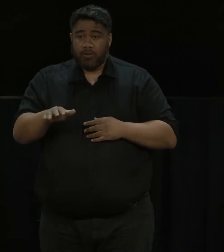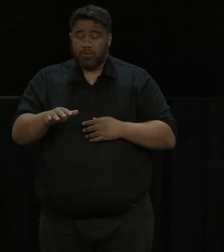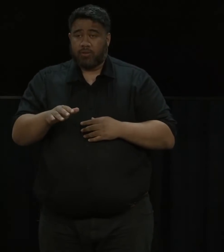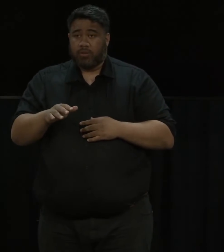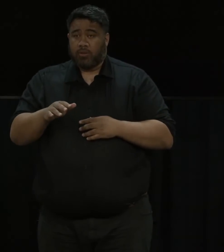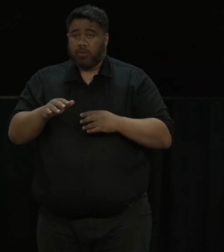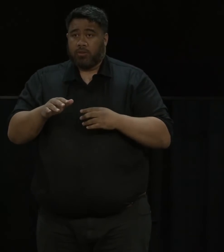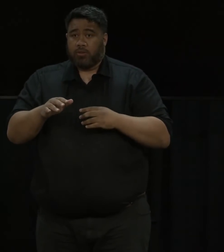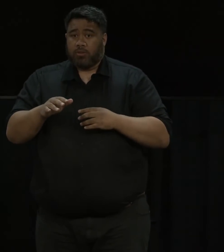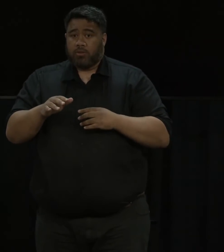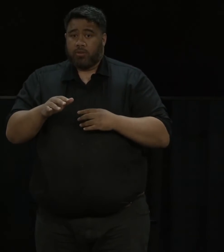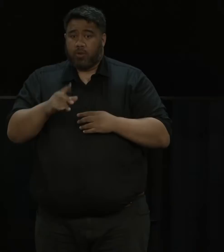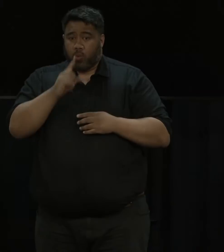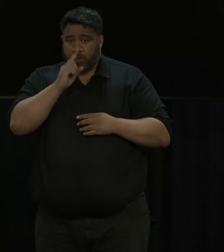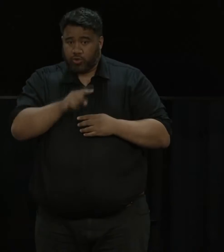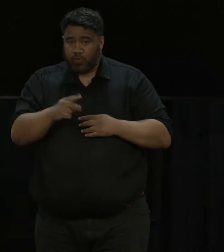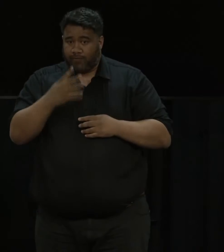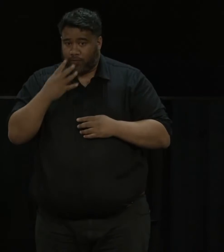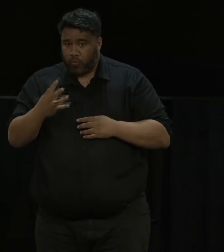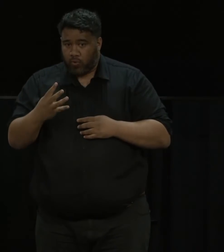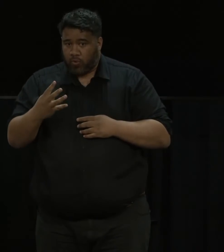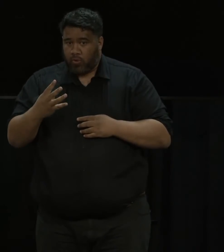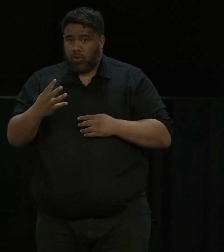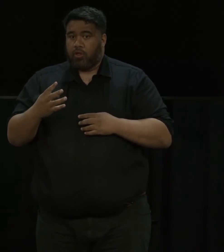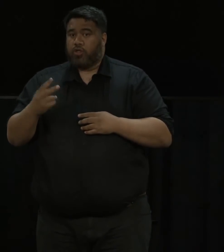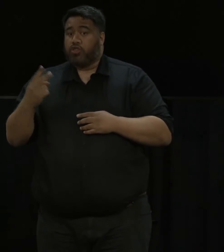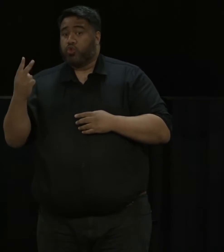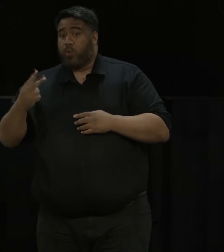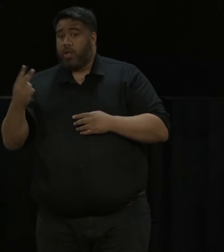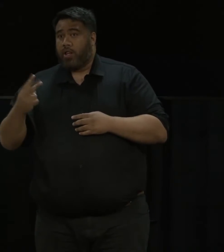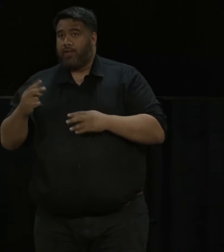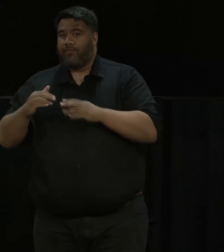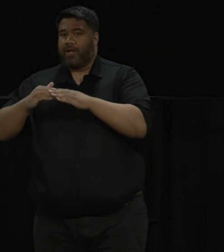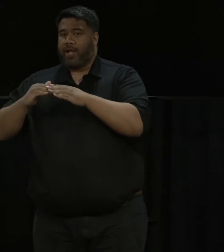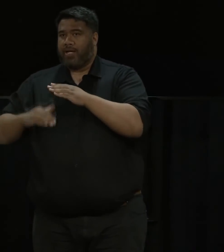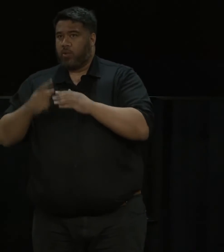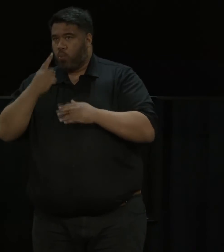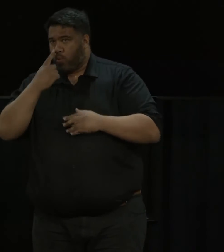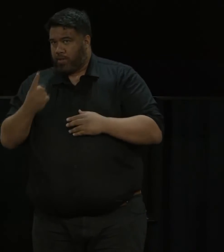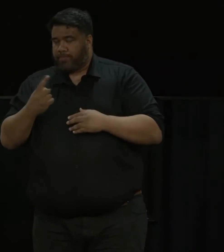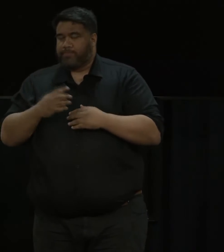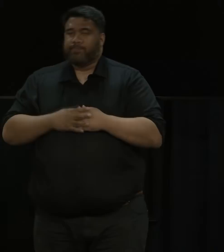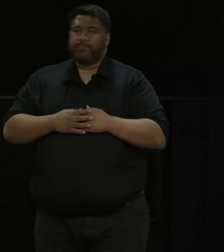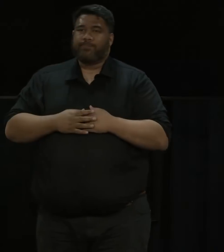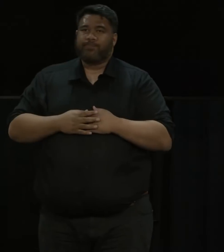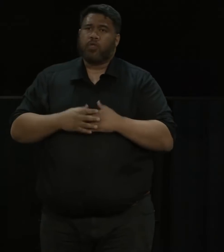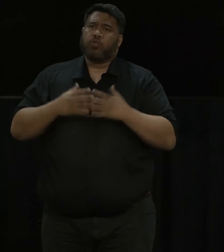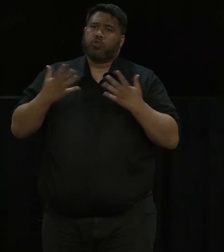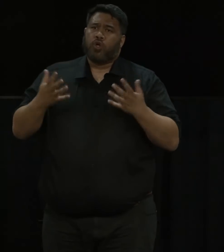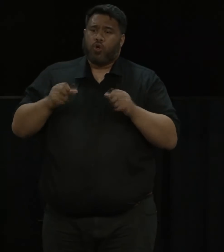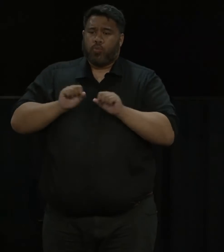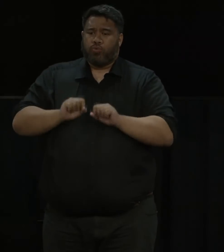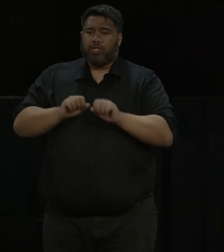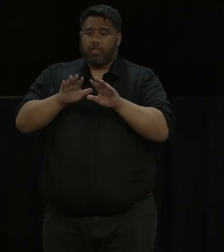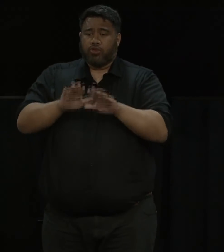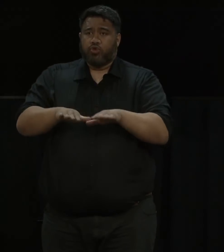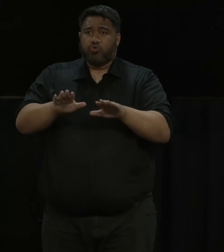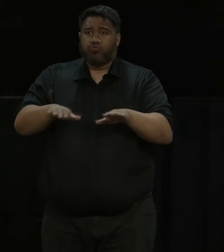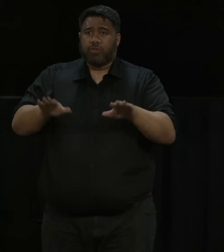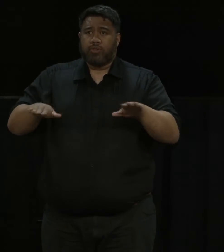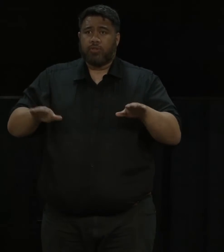Of those, one was between age 5